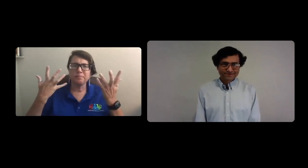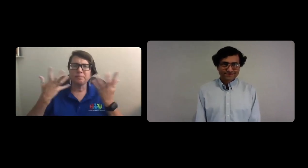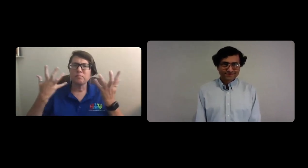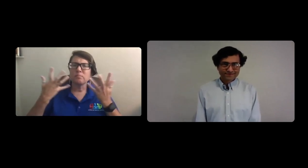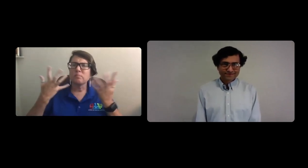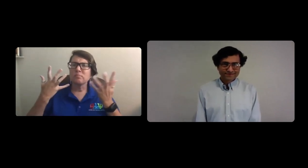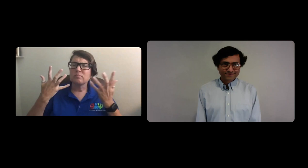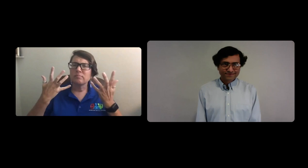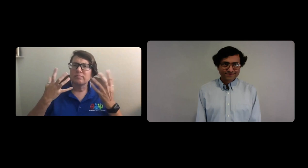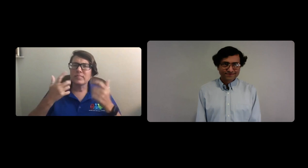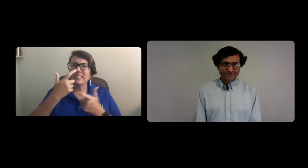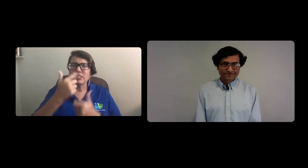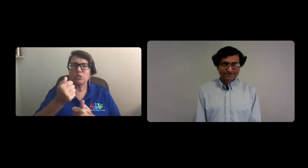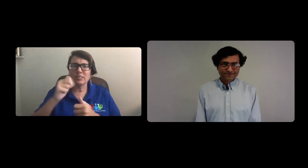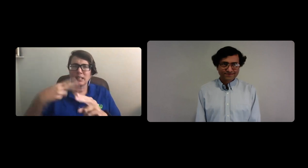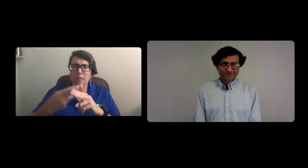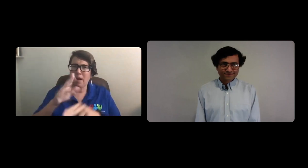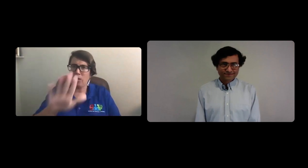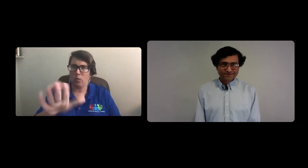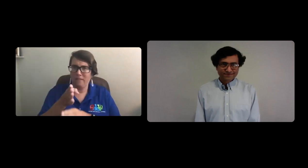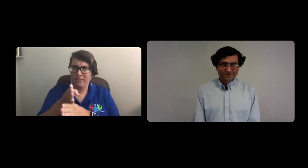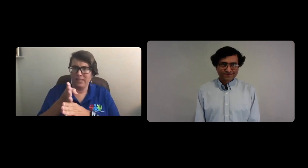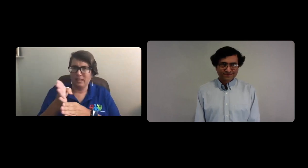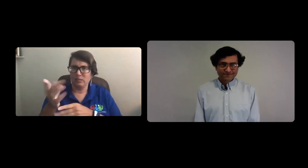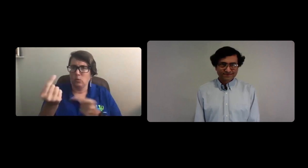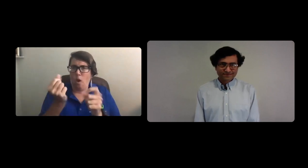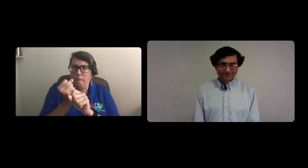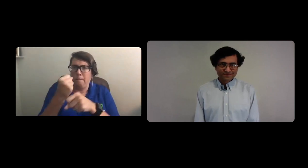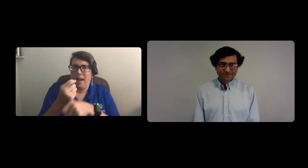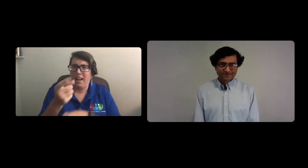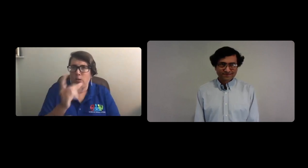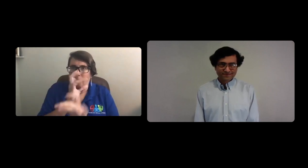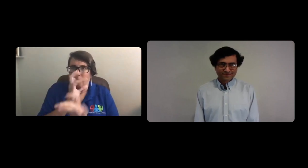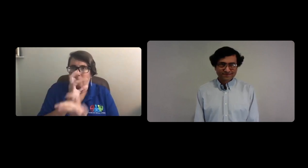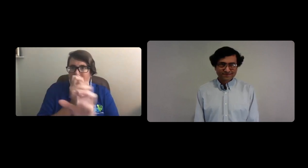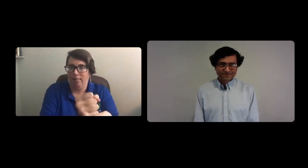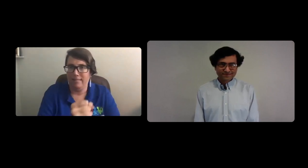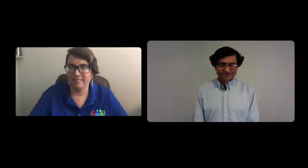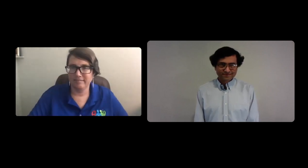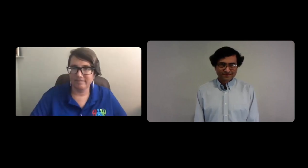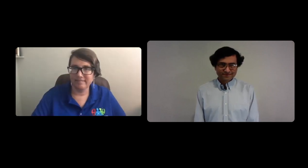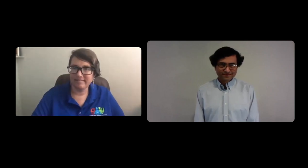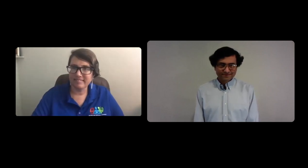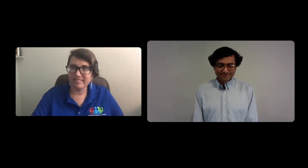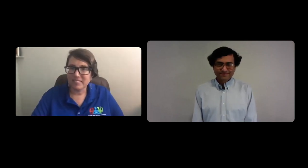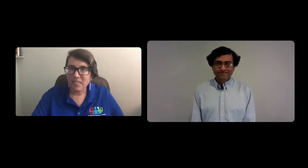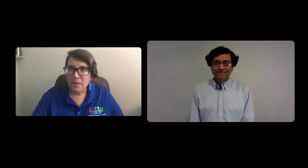The first question is: Can you tell us a little bit about what piqued your interest in this field?